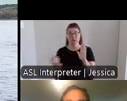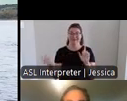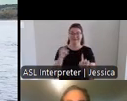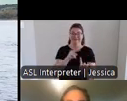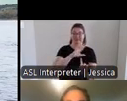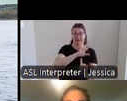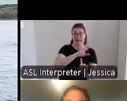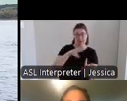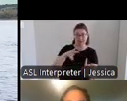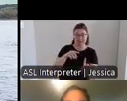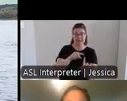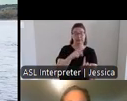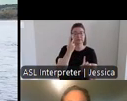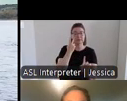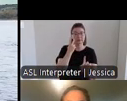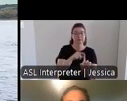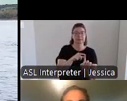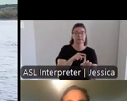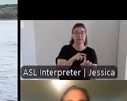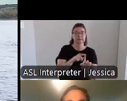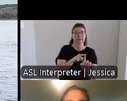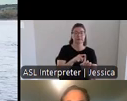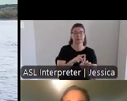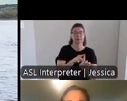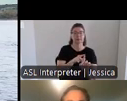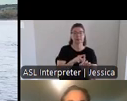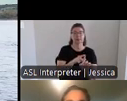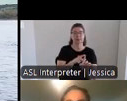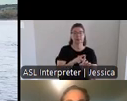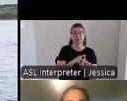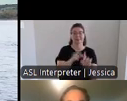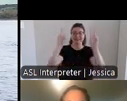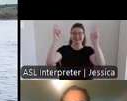Um, this web page is really just headings and lots of text.